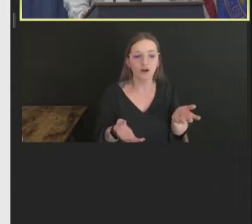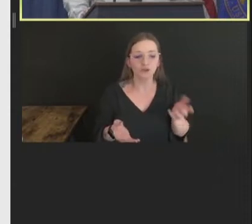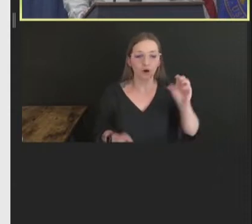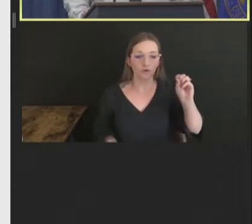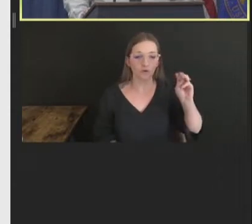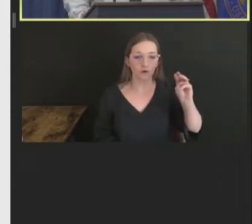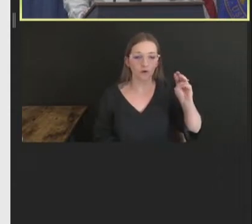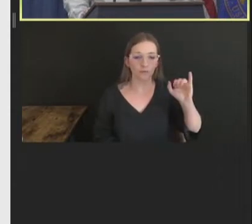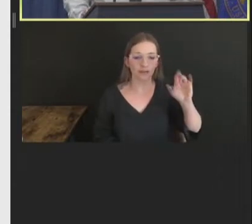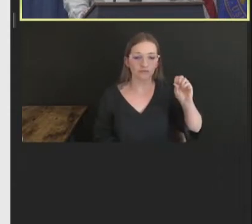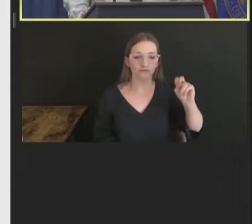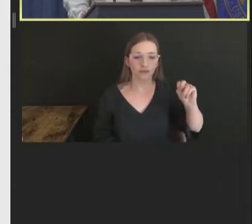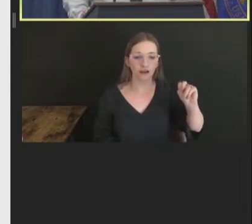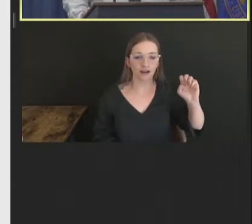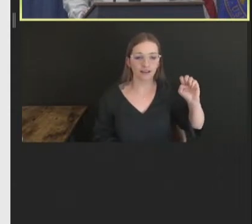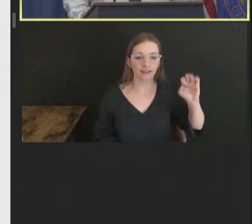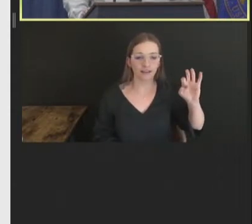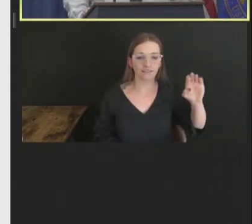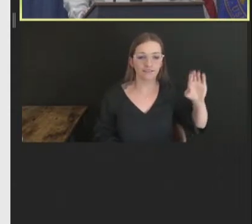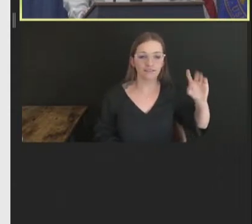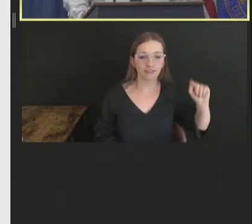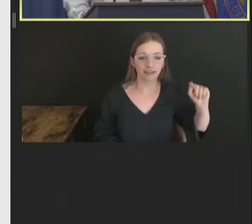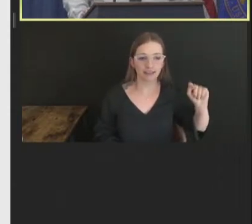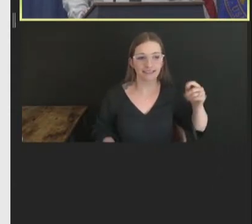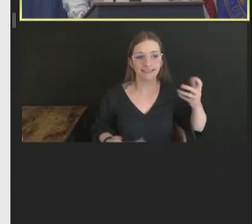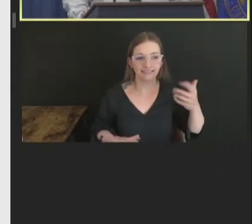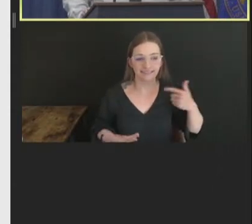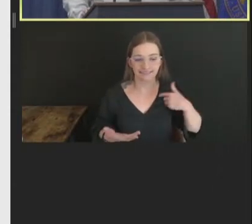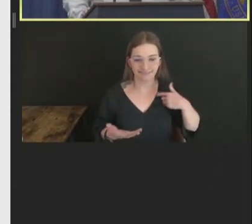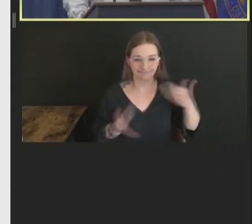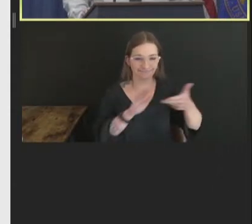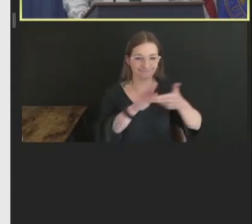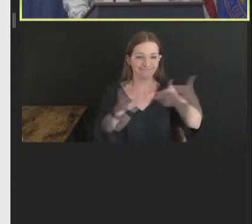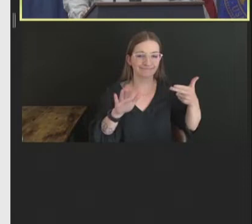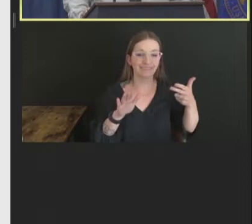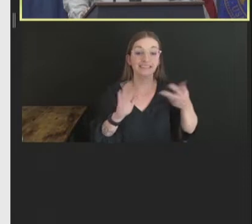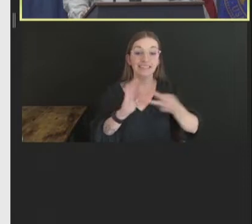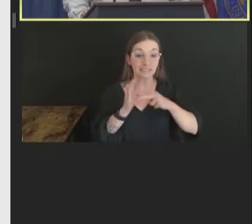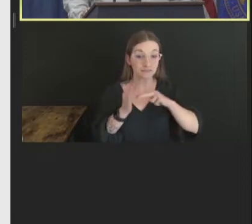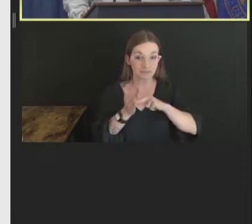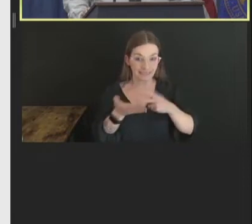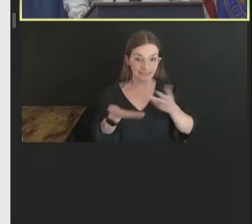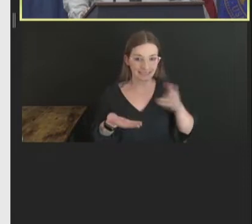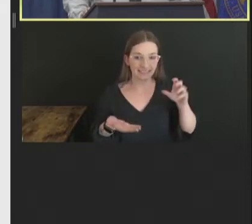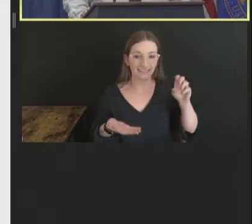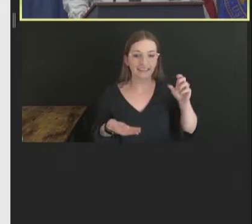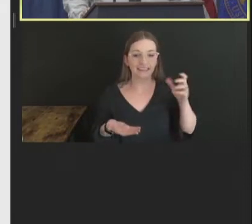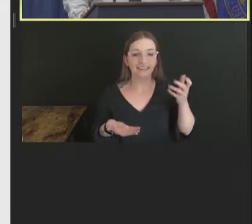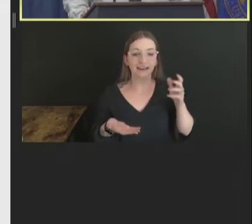and that's how dramatically COVID-19 and SARS-CoV-2 viruses changed with the emergence